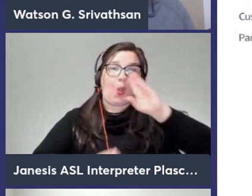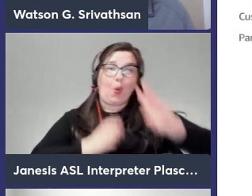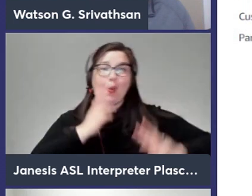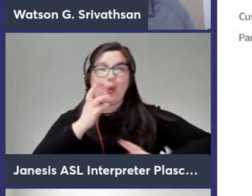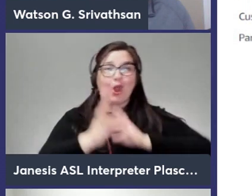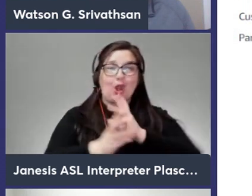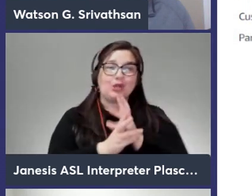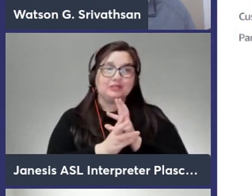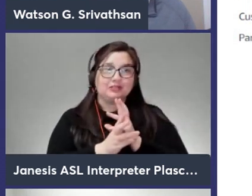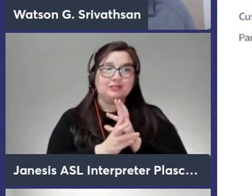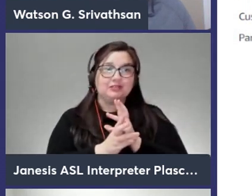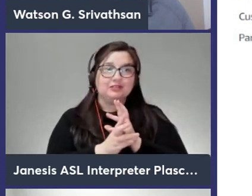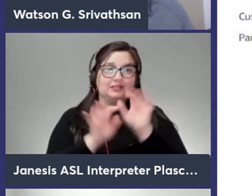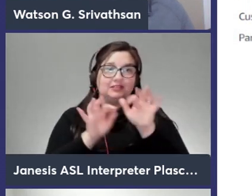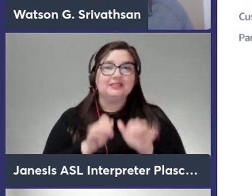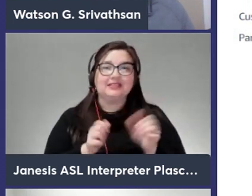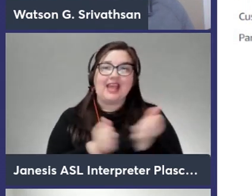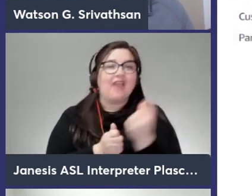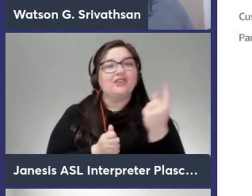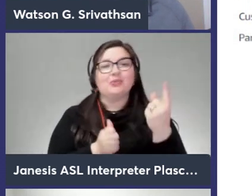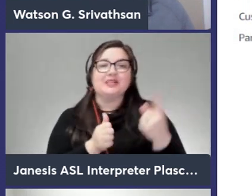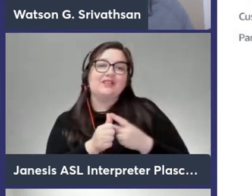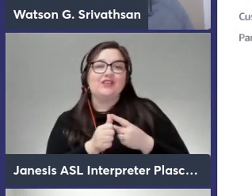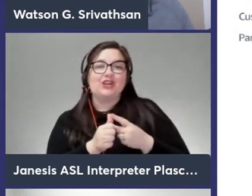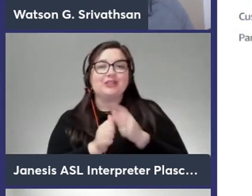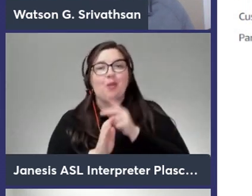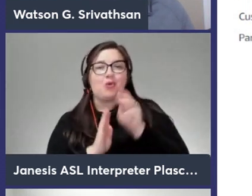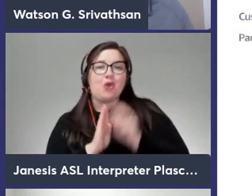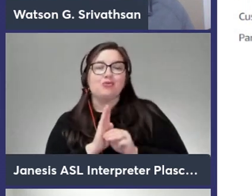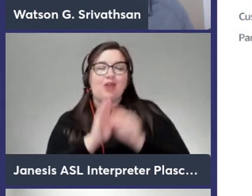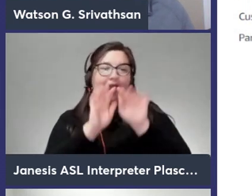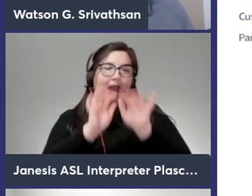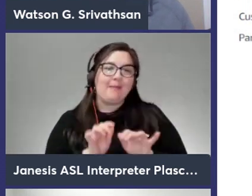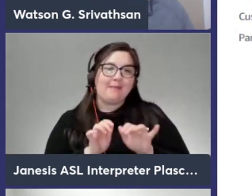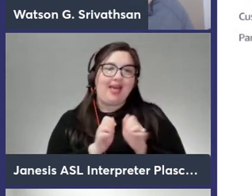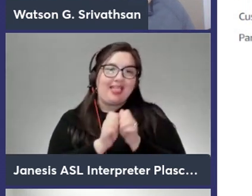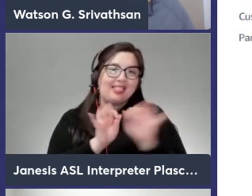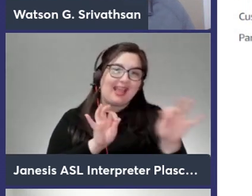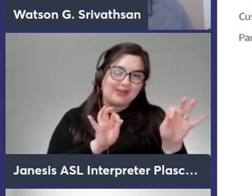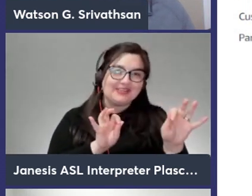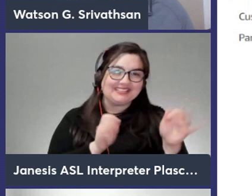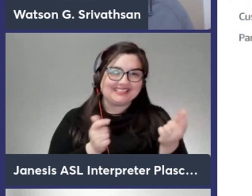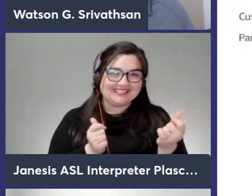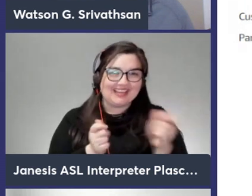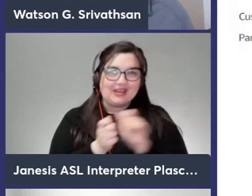Everyone's first program language, or program. And I wanna translate, do you have a recommendation